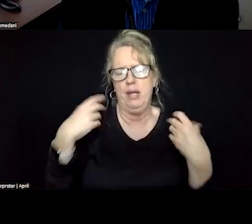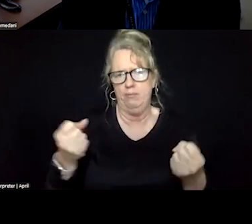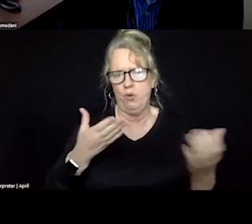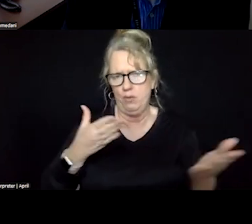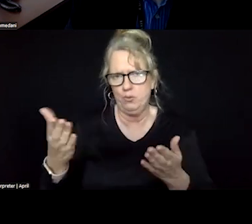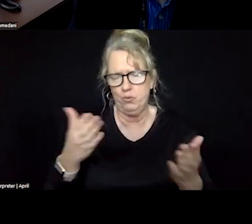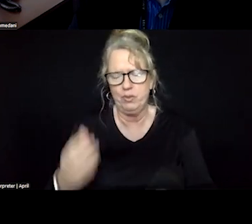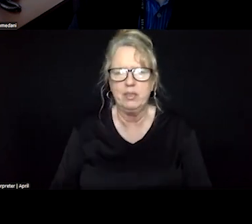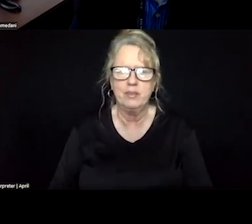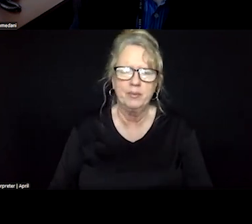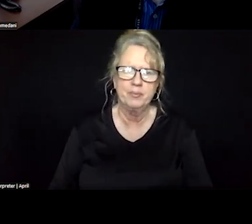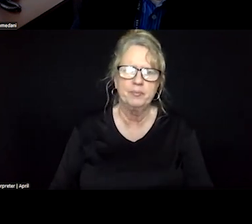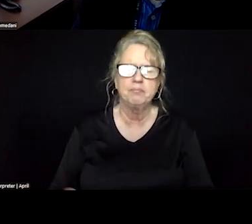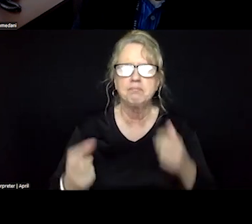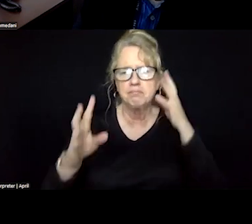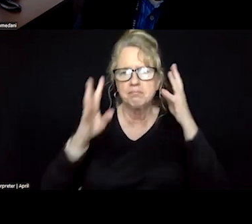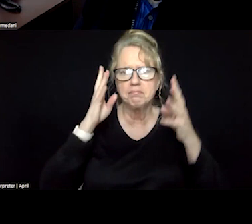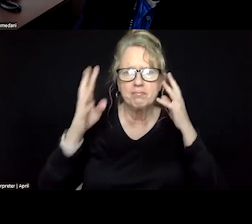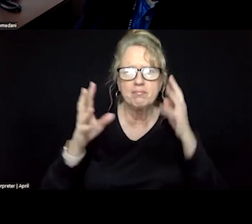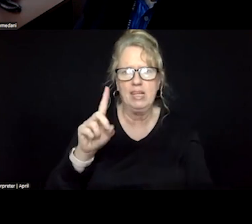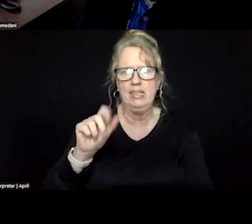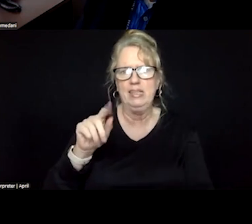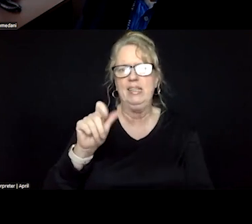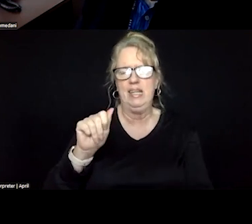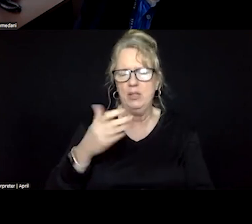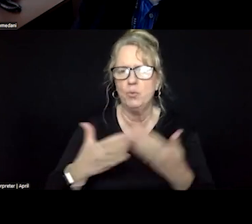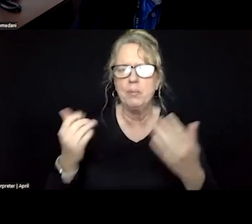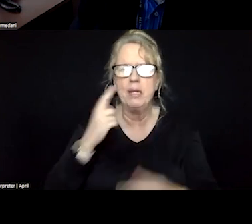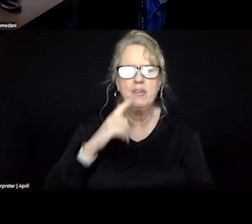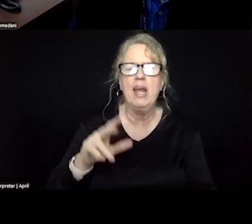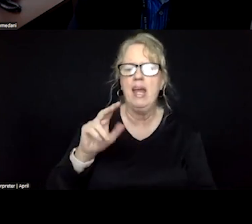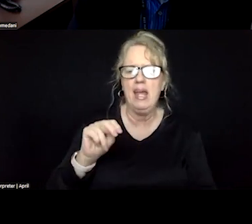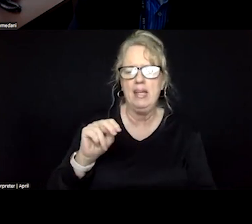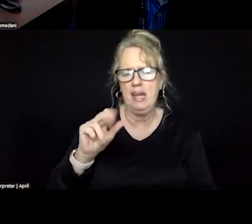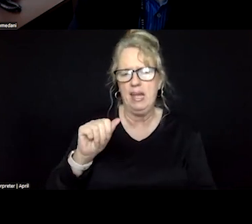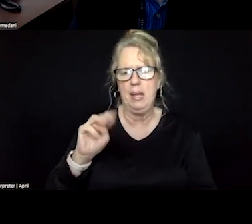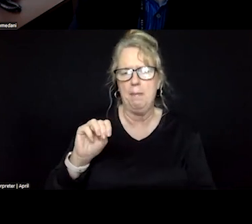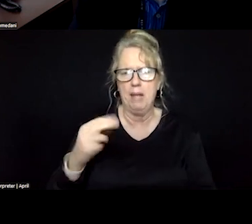WE USED A RESOURCE CALLED THE VIRTUAL WAREHOUSE